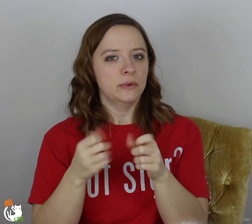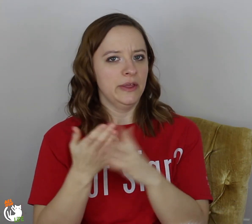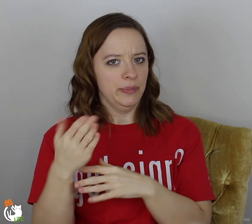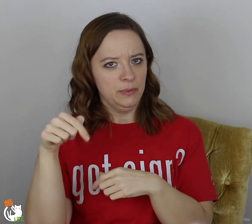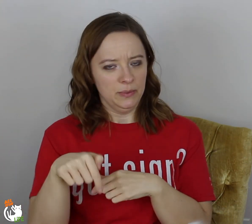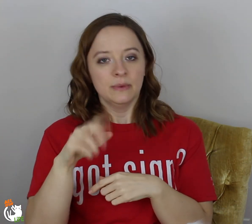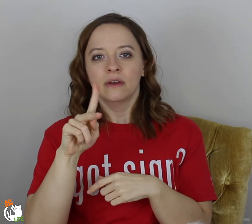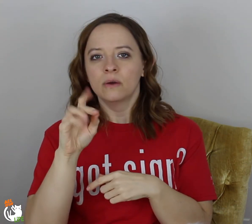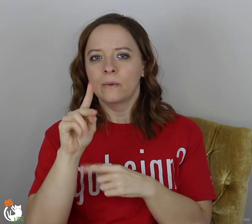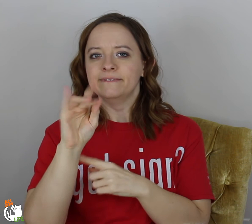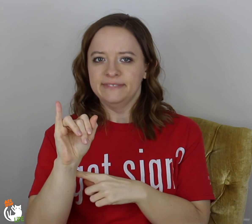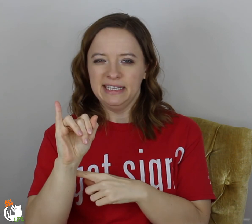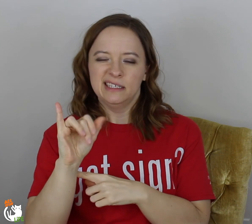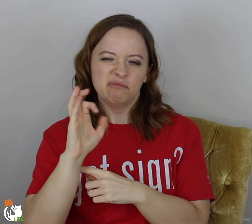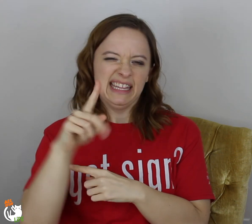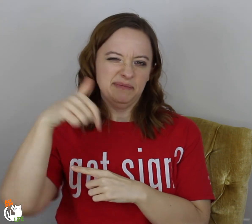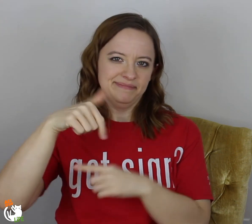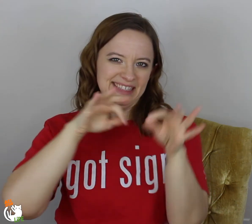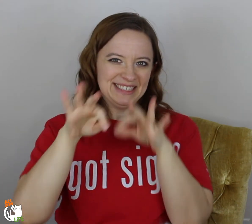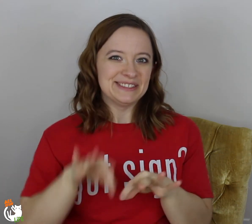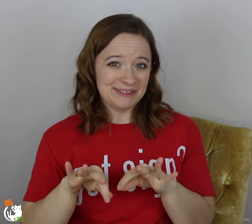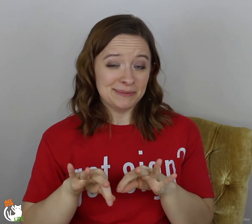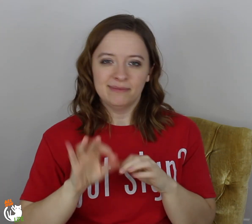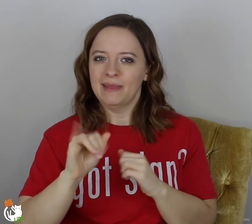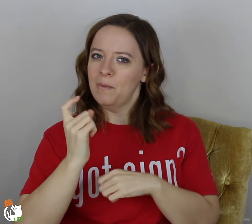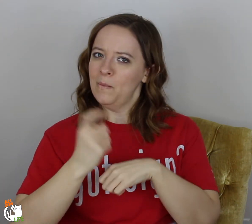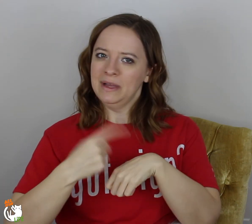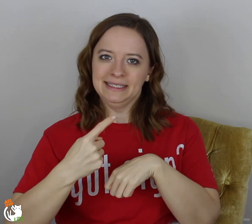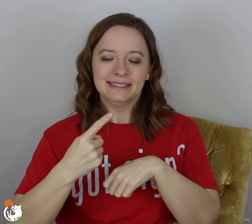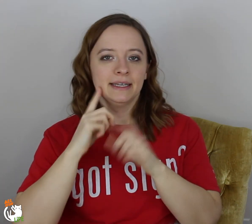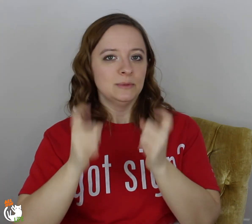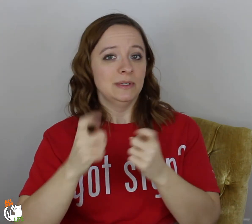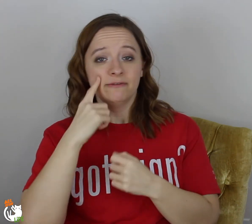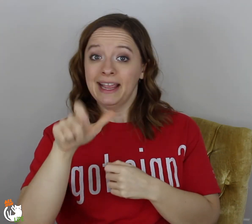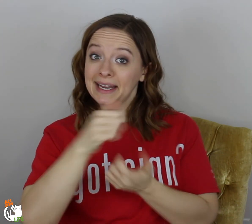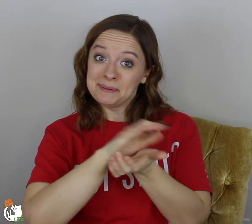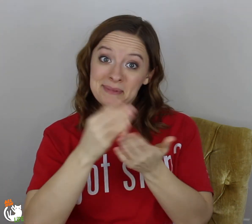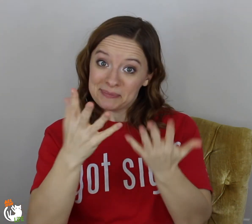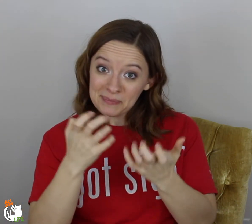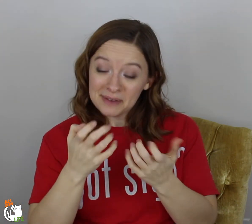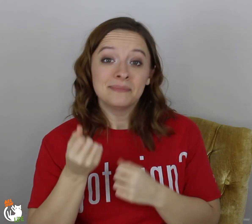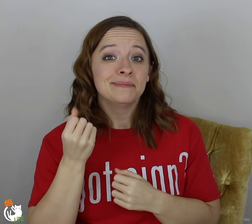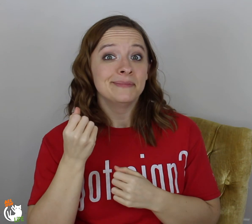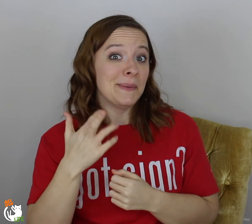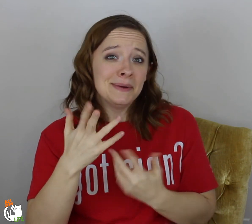you can go through the Ko-fi link down in the description. That's a one time donation for any amount you want!